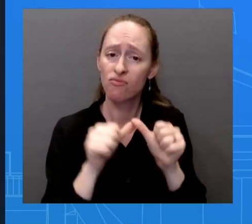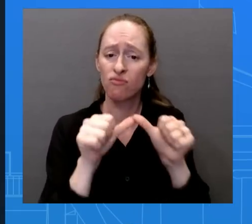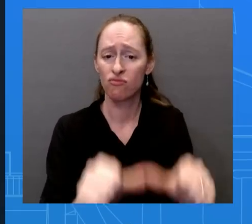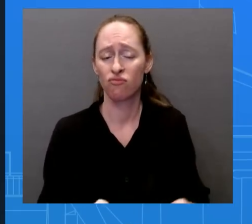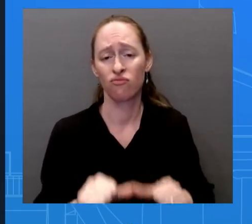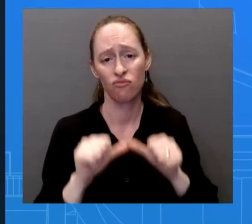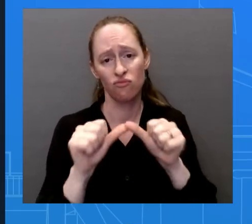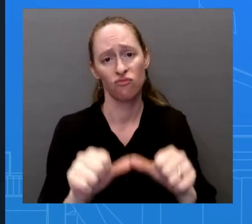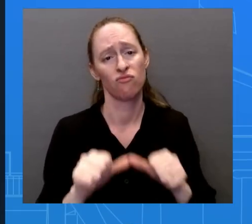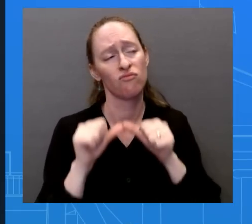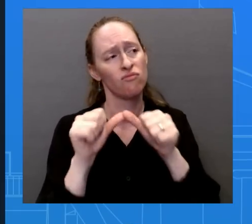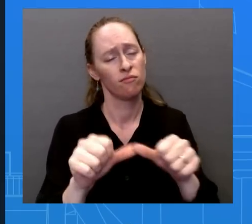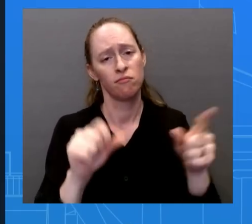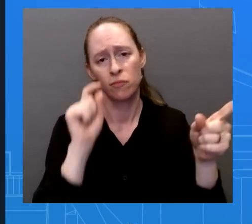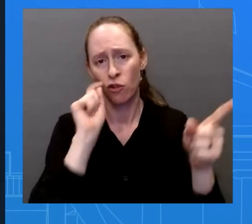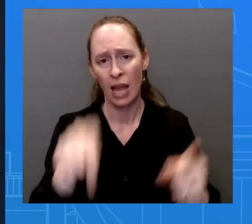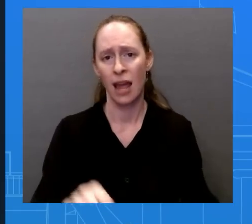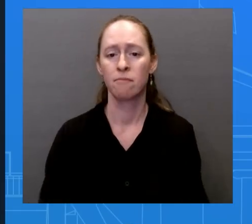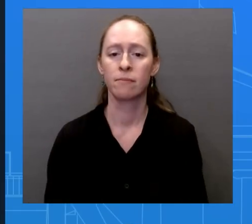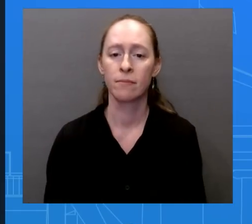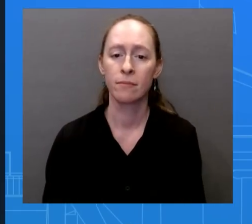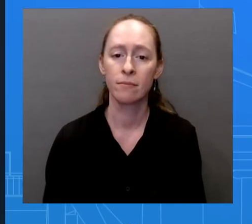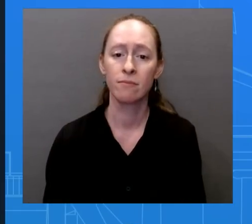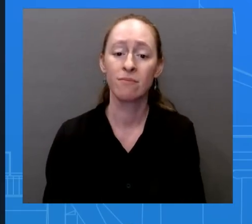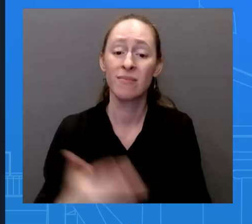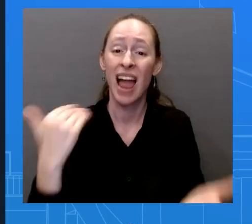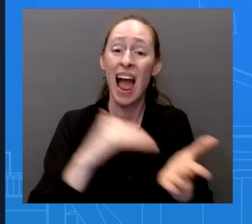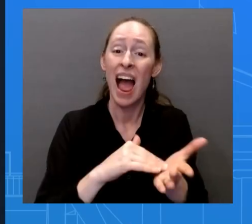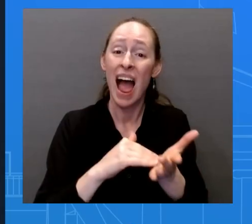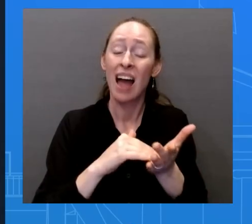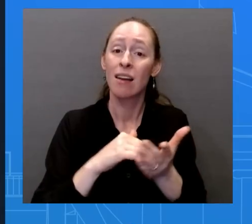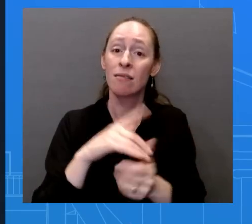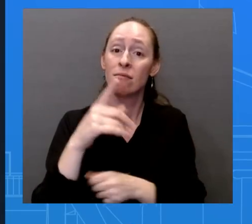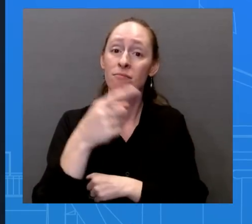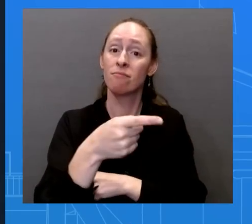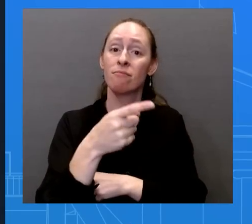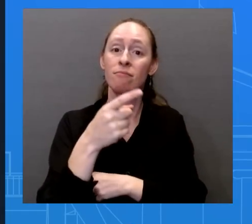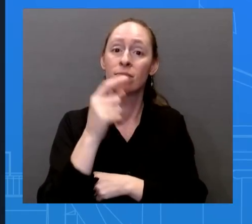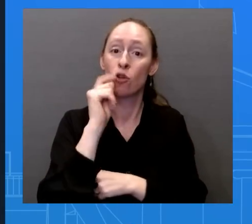fighting for their freedom. And we will continue to condemn, you know,